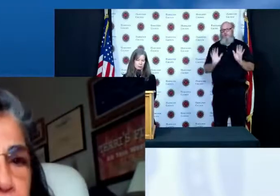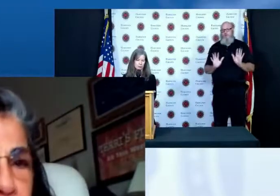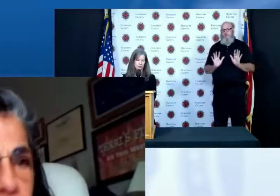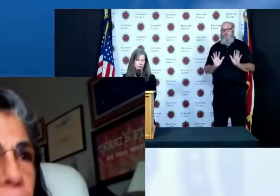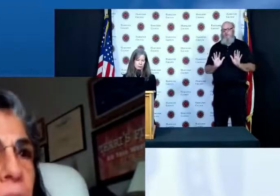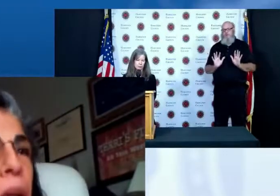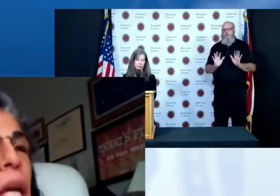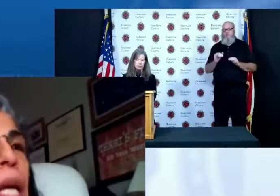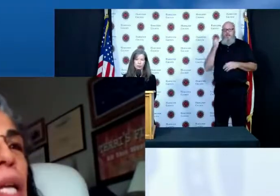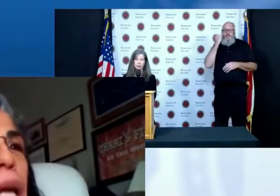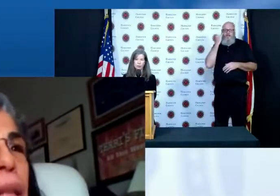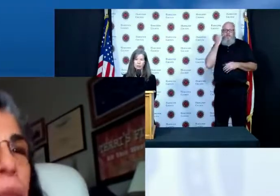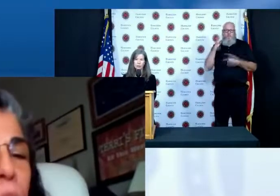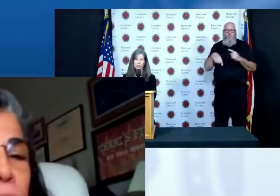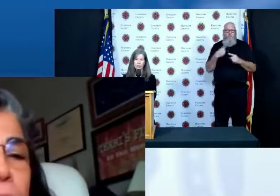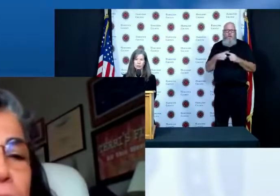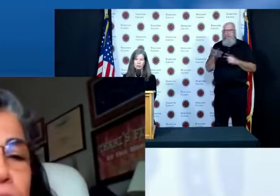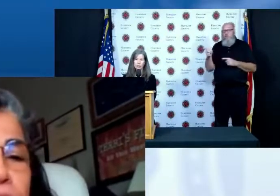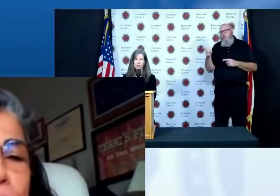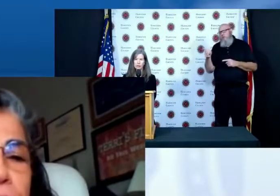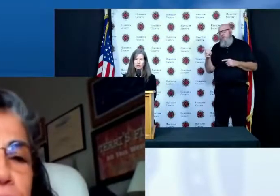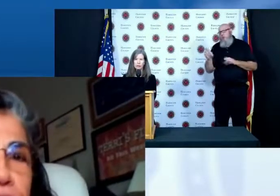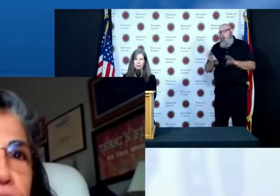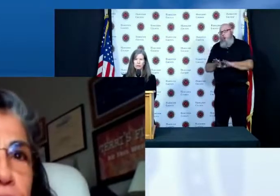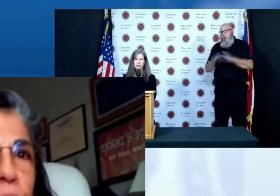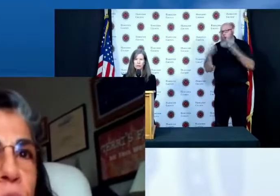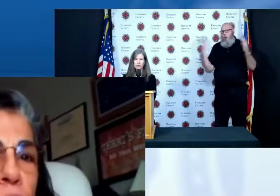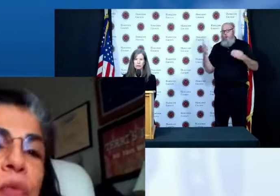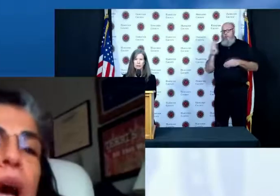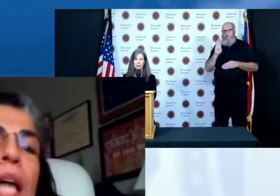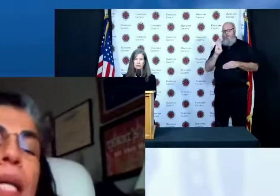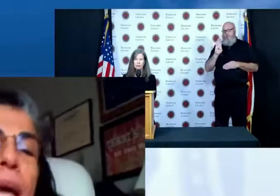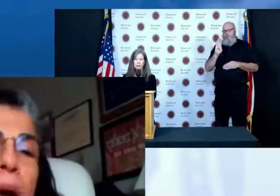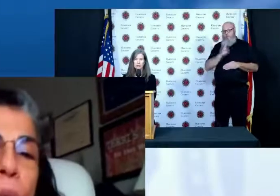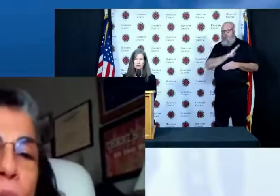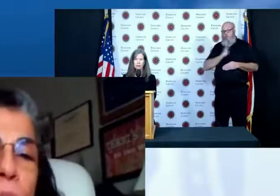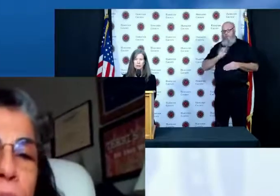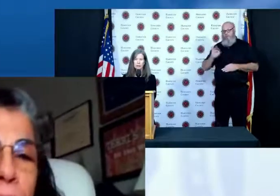this facility in at the Board of Elections or is this just you know you've got it now and when the